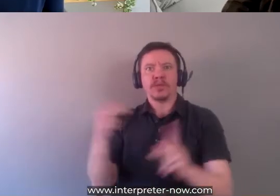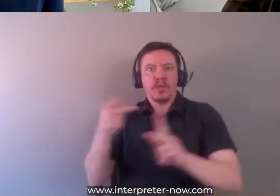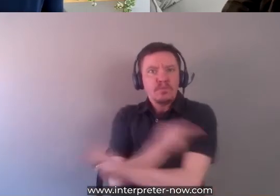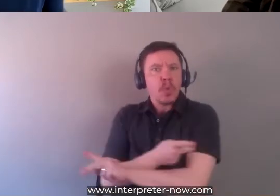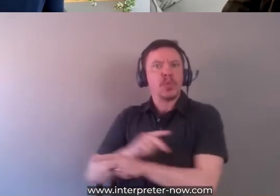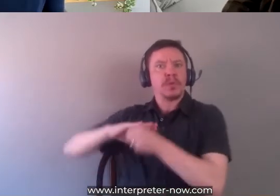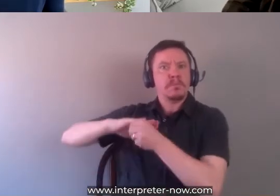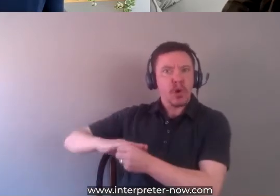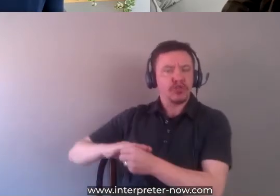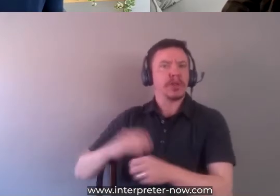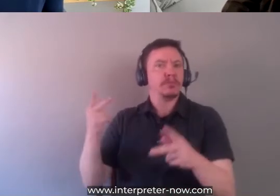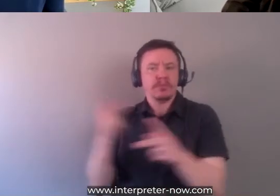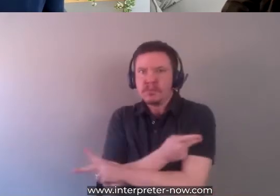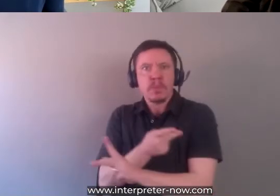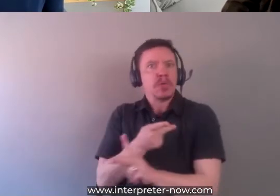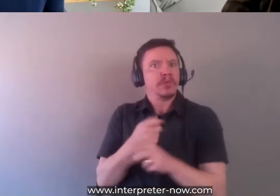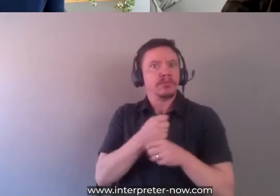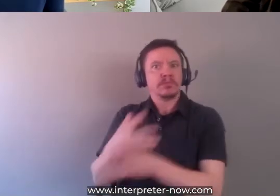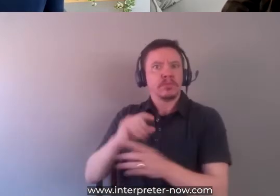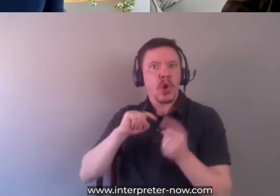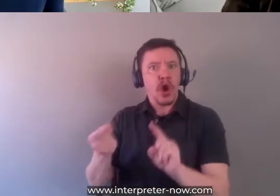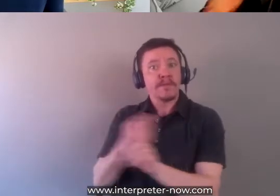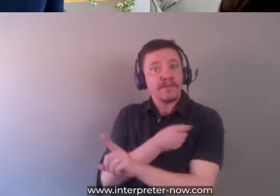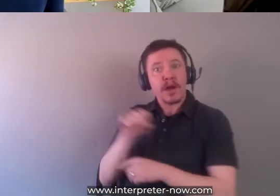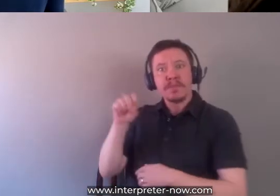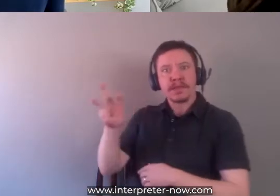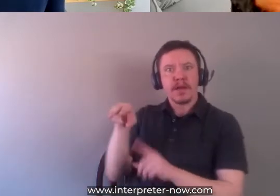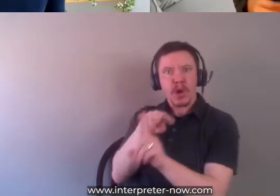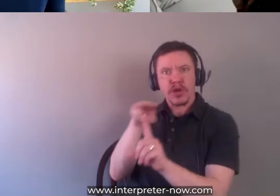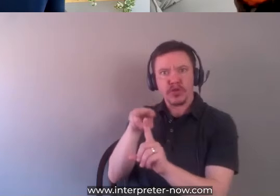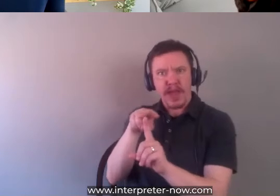or most likely to be harmed by the software and the surveillance?